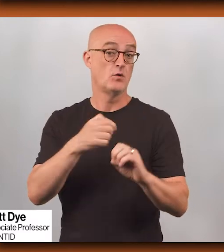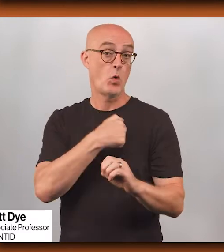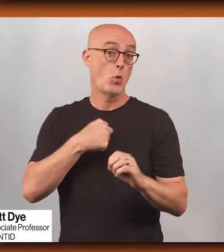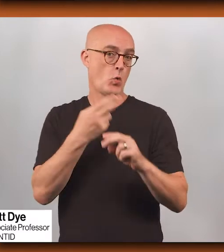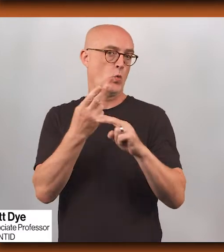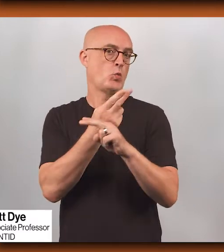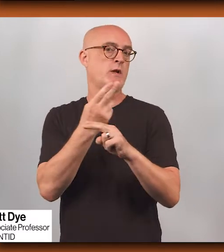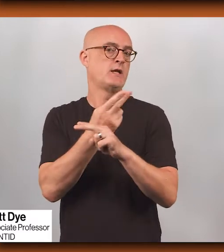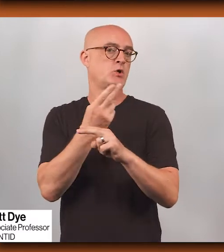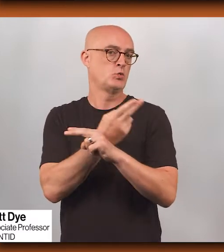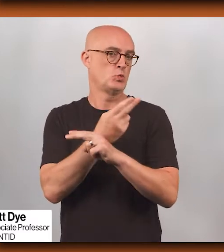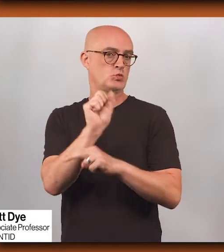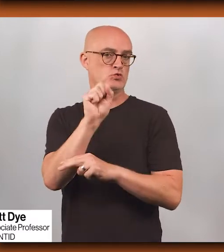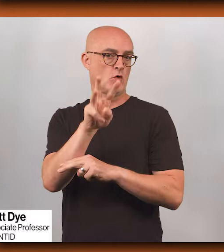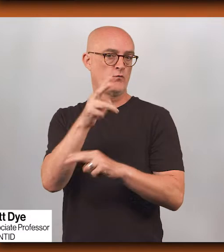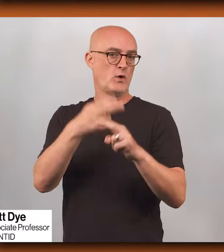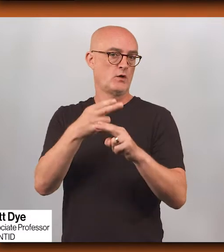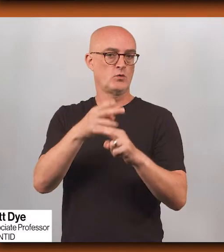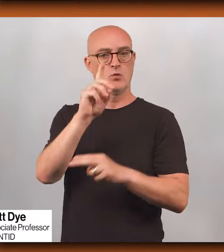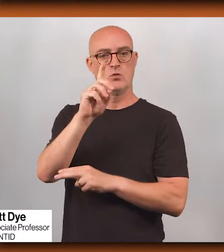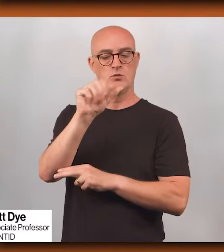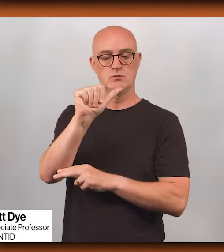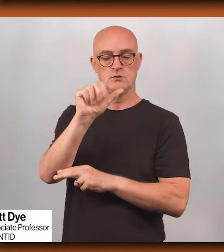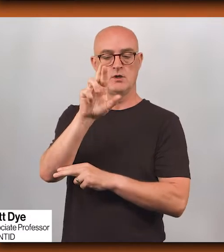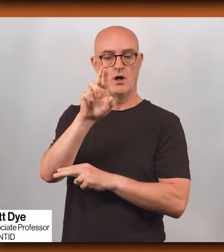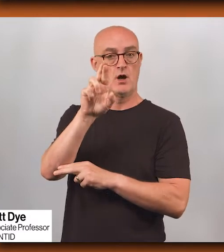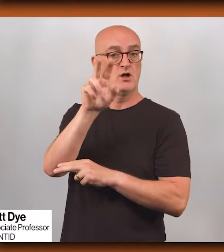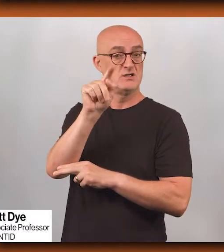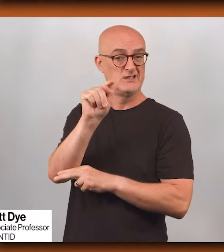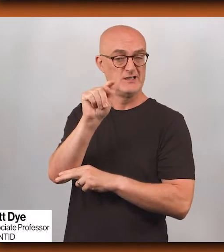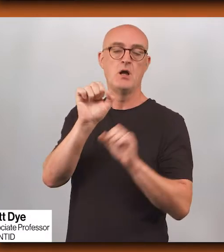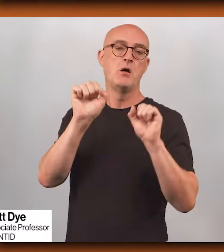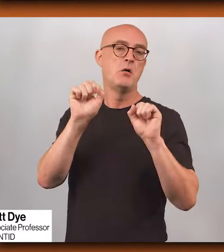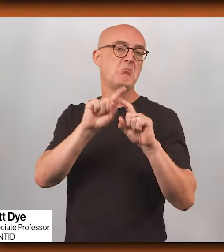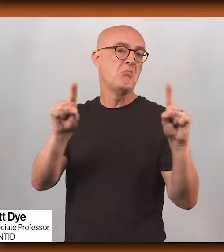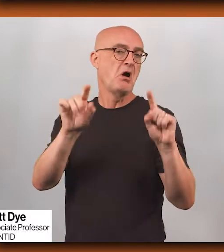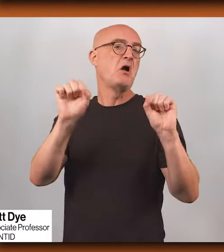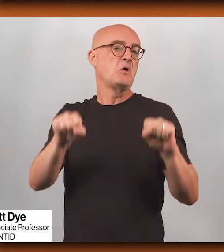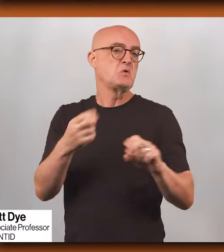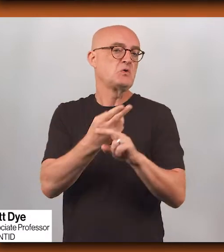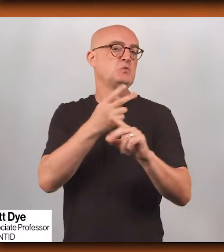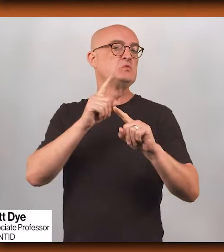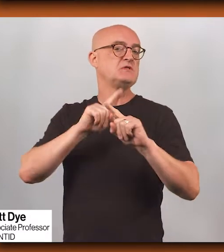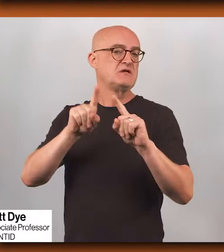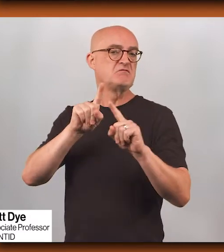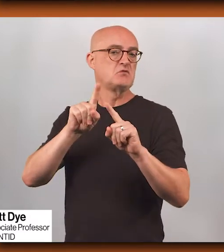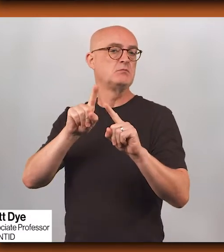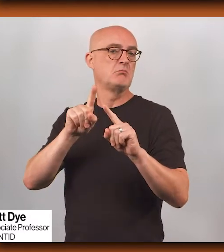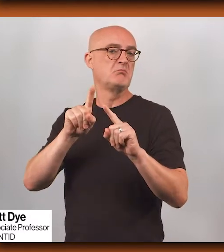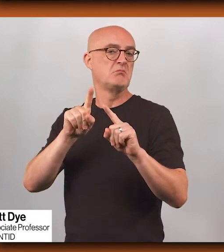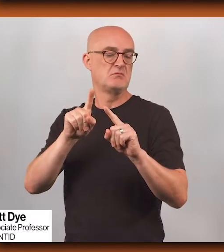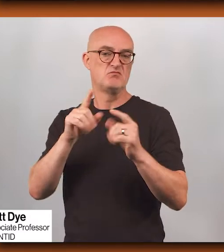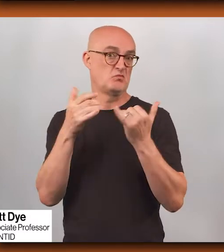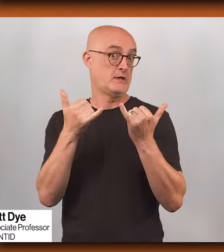as well, and, in fact, we are also working with a simulator called OpenSim which, in addition to doing